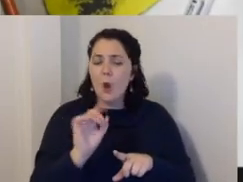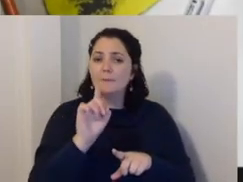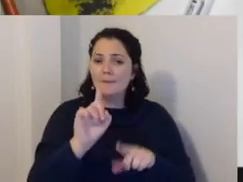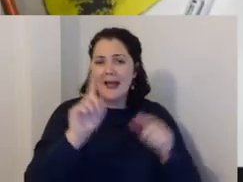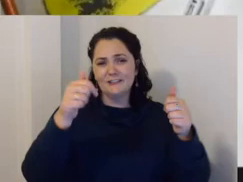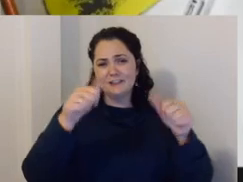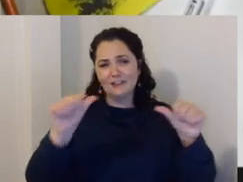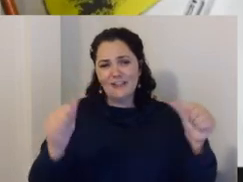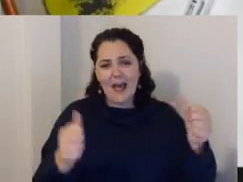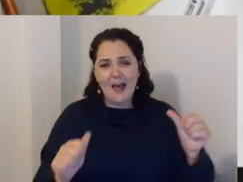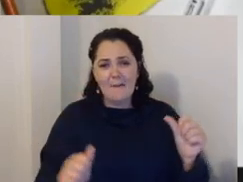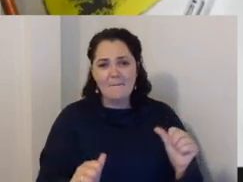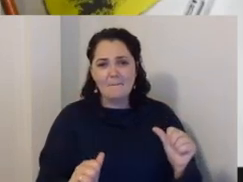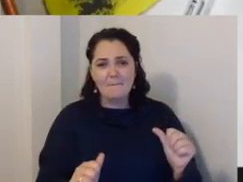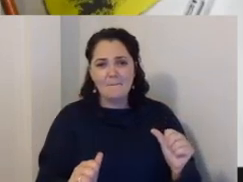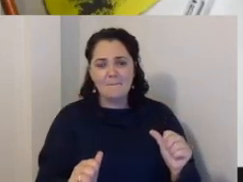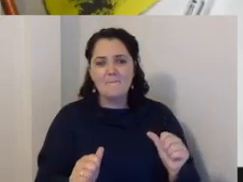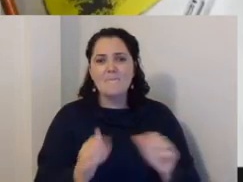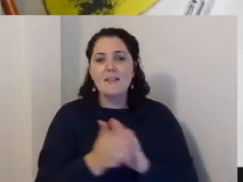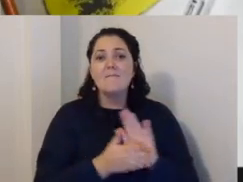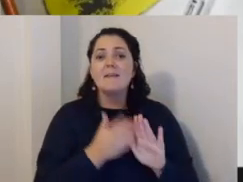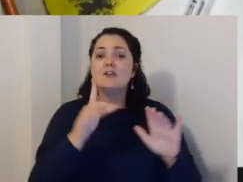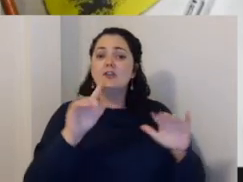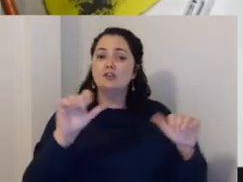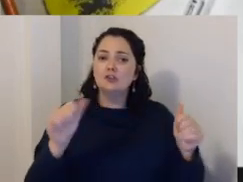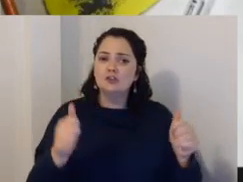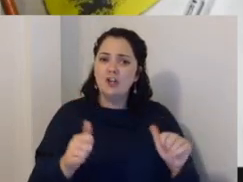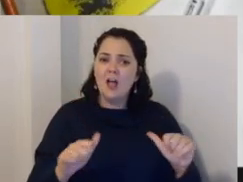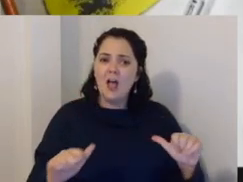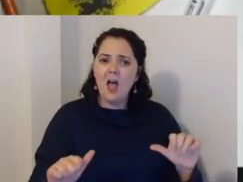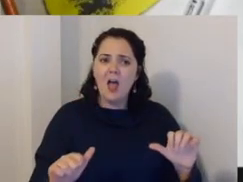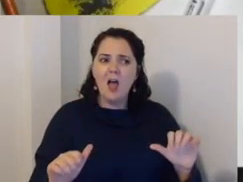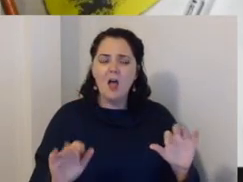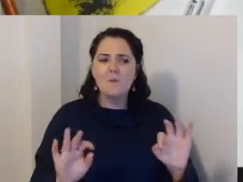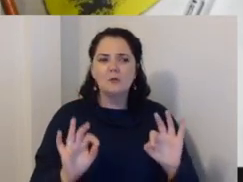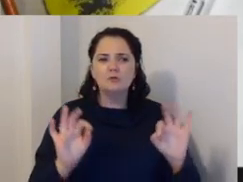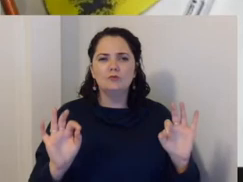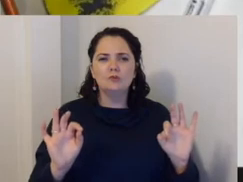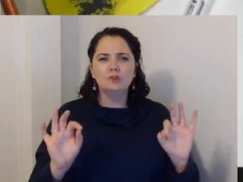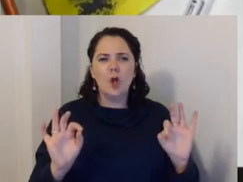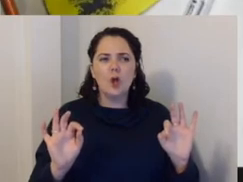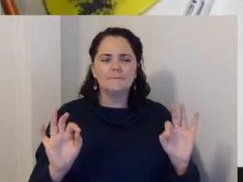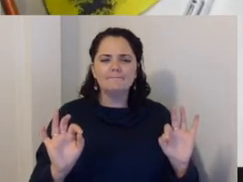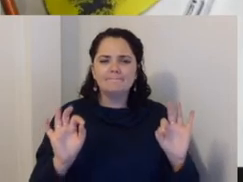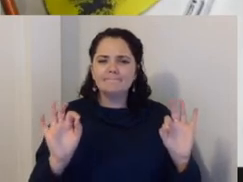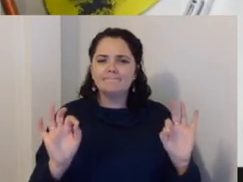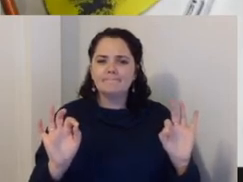so if your shapes are not very precise then your form will fall apart, you'll lose structure